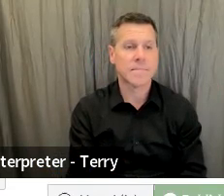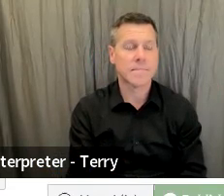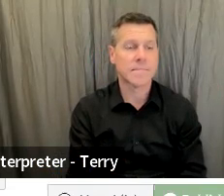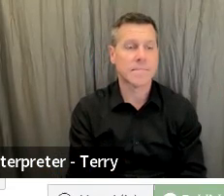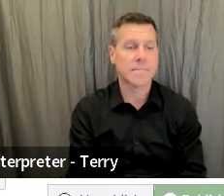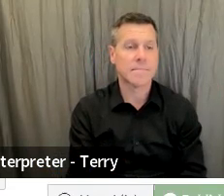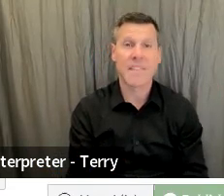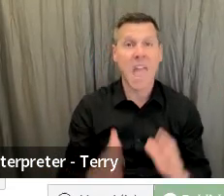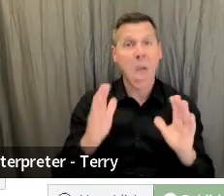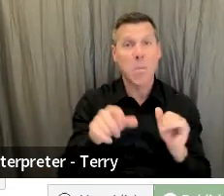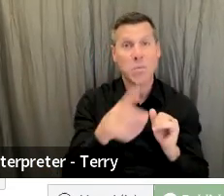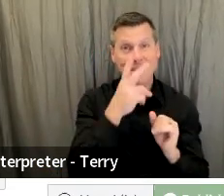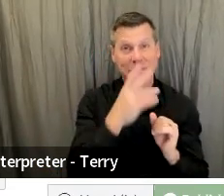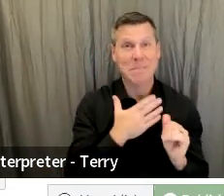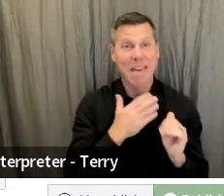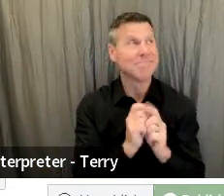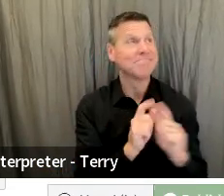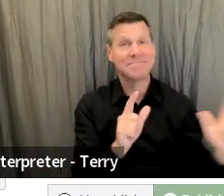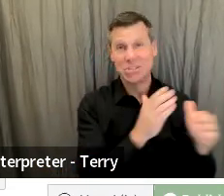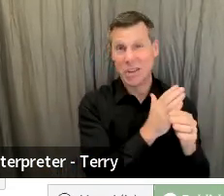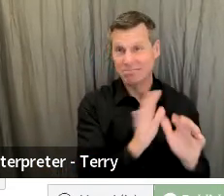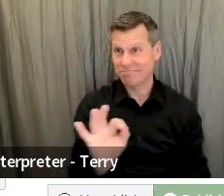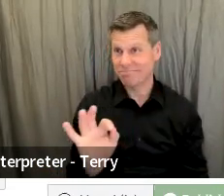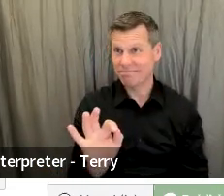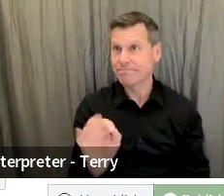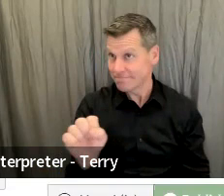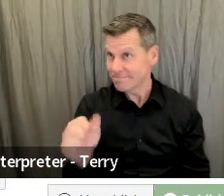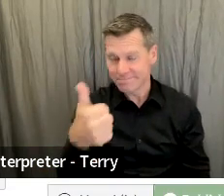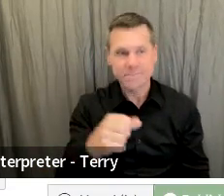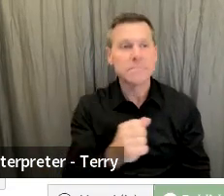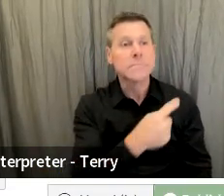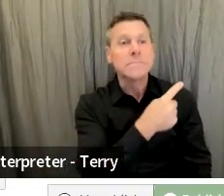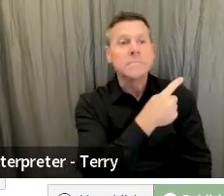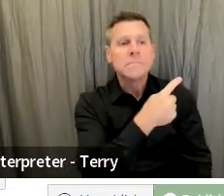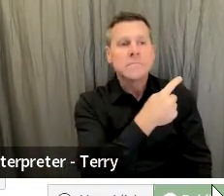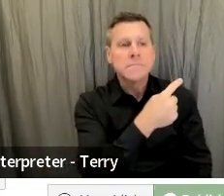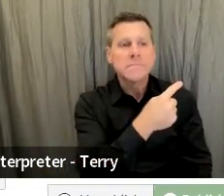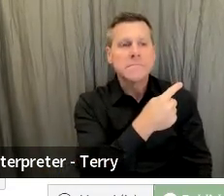hopefully you're seeing my screen and you can see here, as I mentioned,